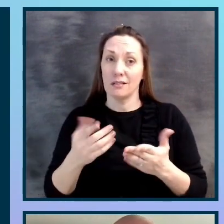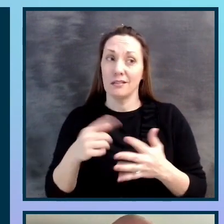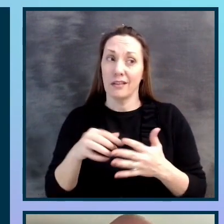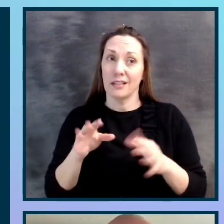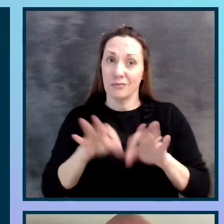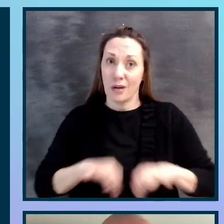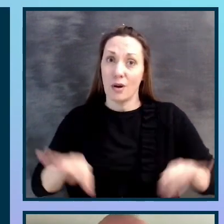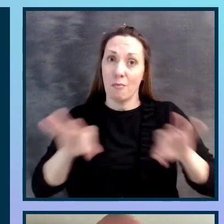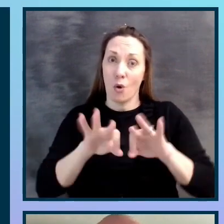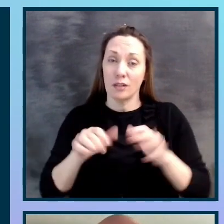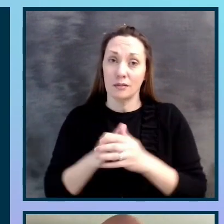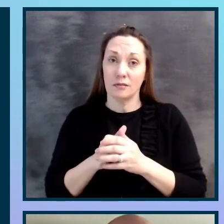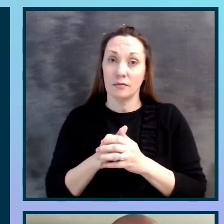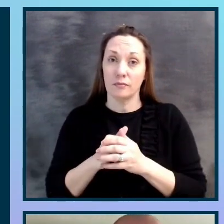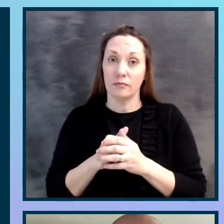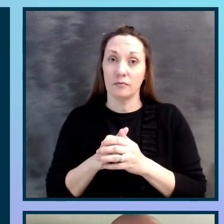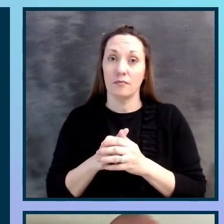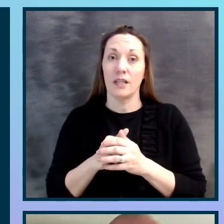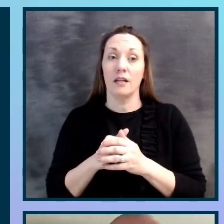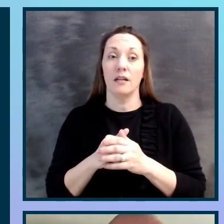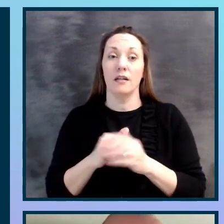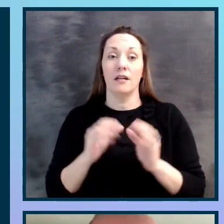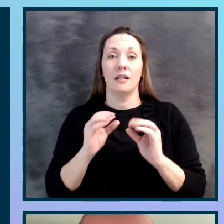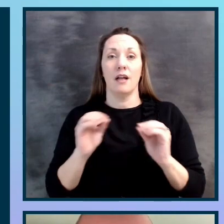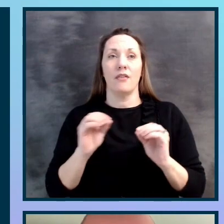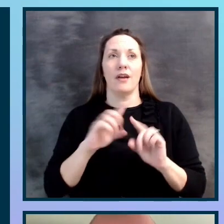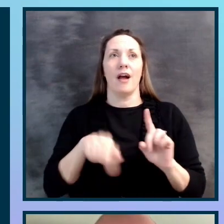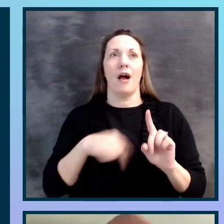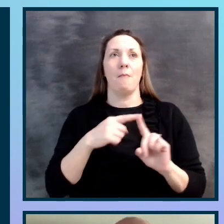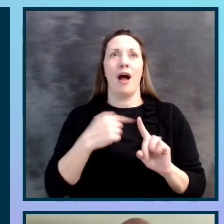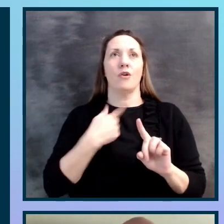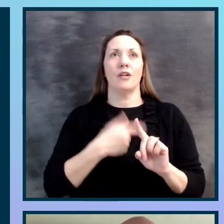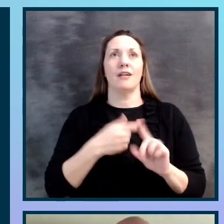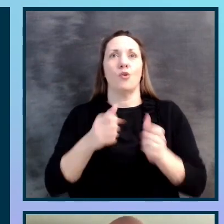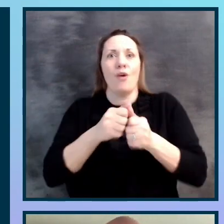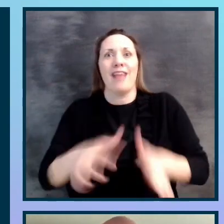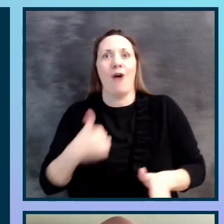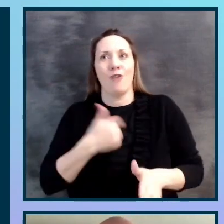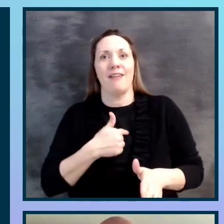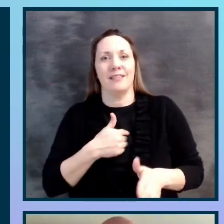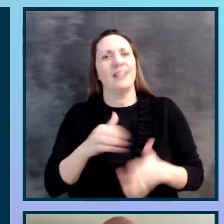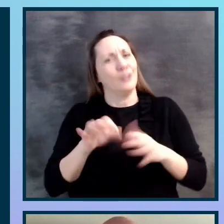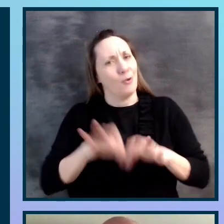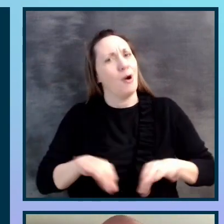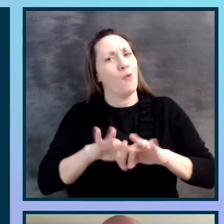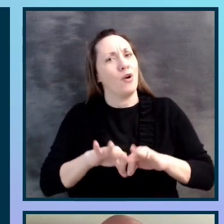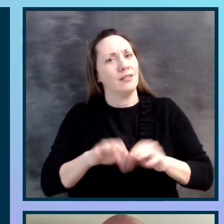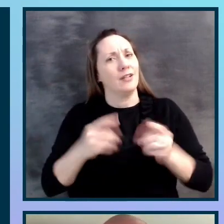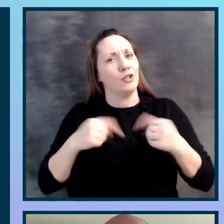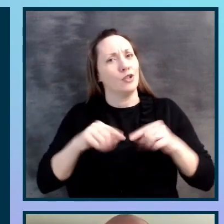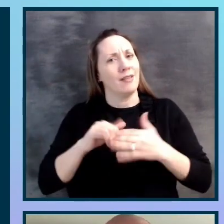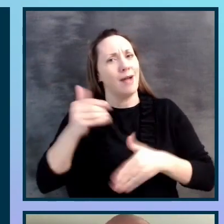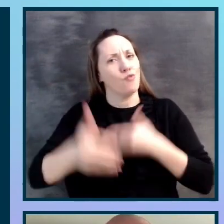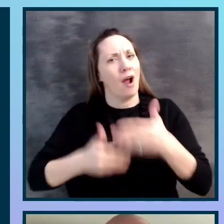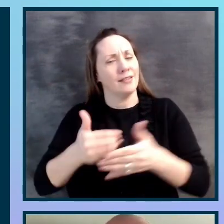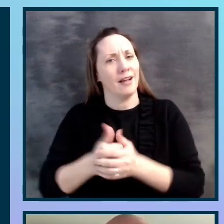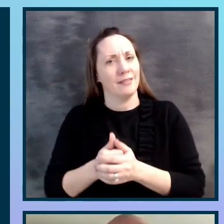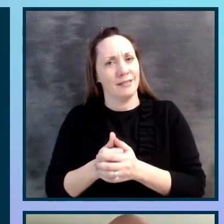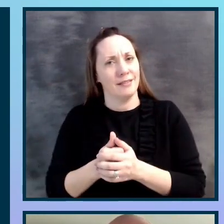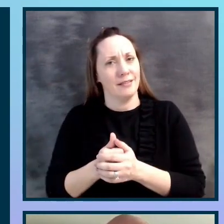And nothing about us without us is incredibly important within that process. It's great for that and absolutely lovely